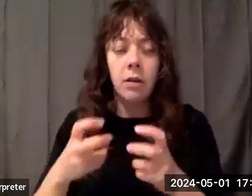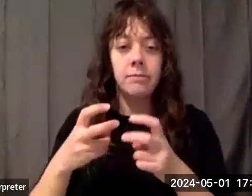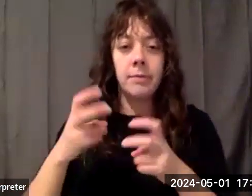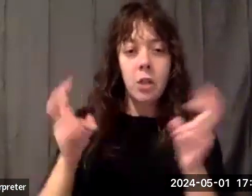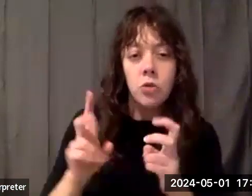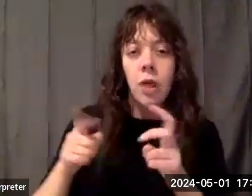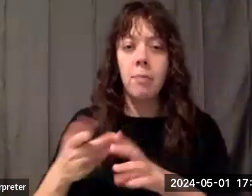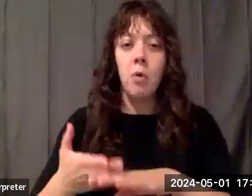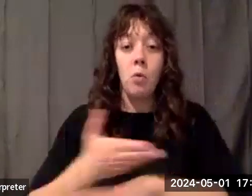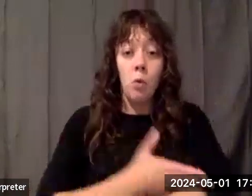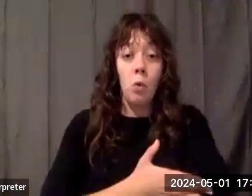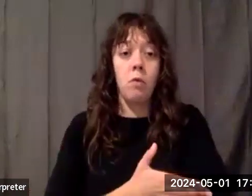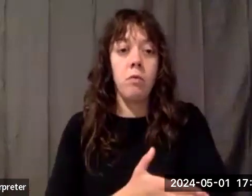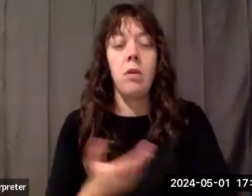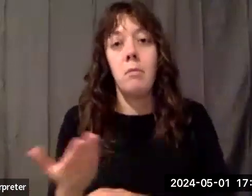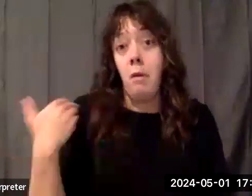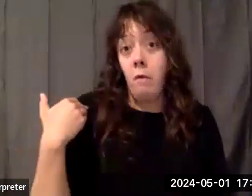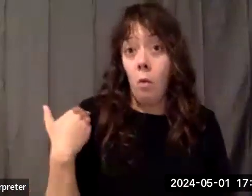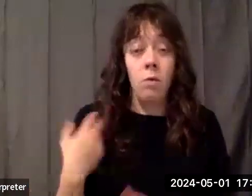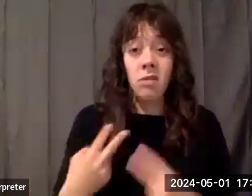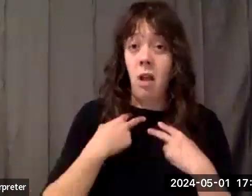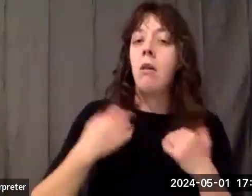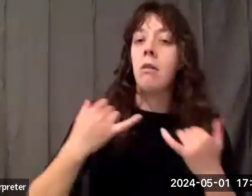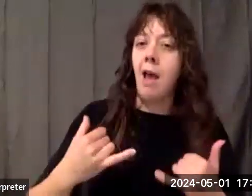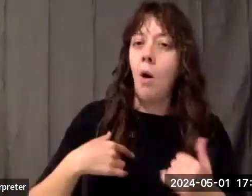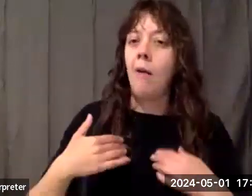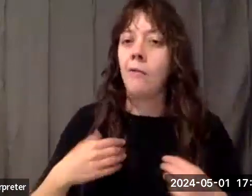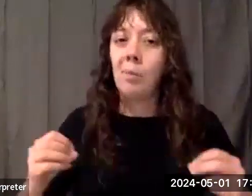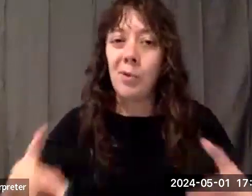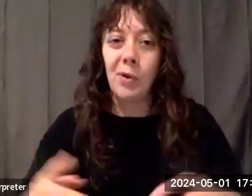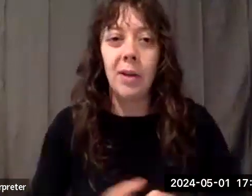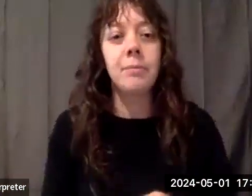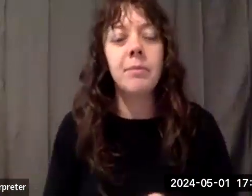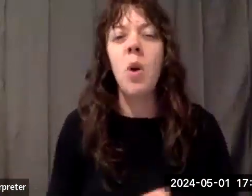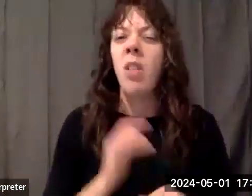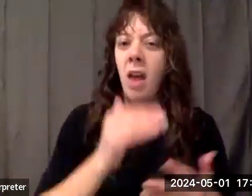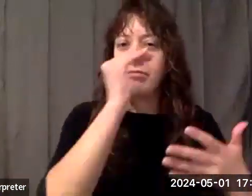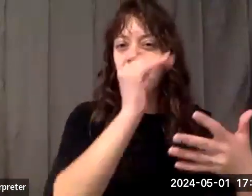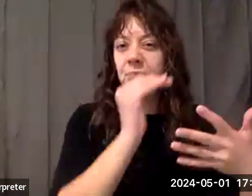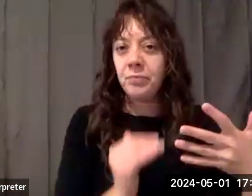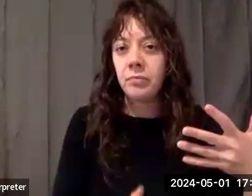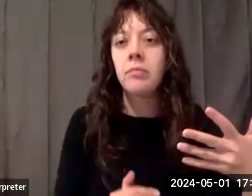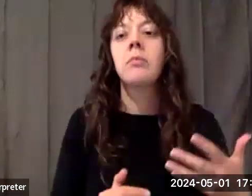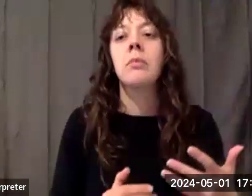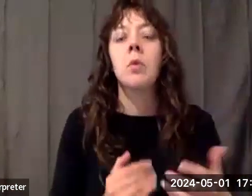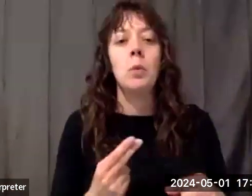These are the processes that we used in terms of matching up with the data to reimagine the work